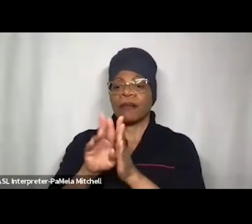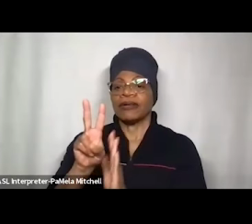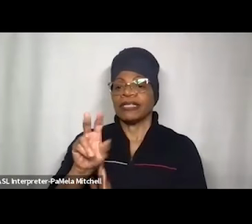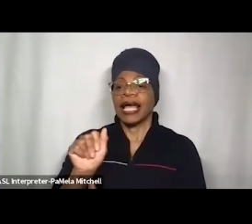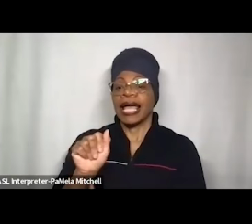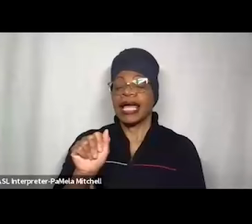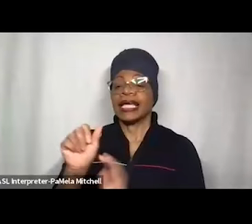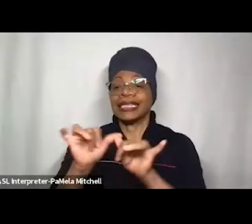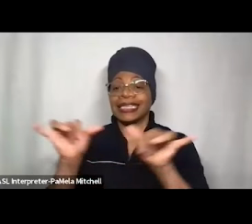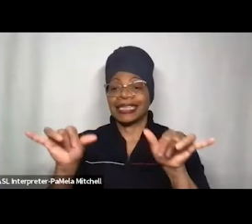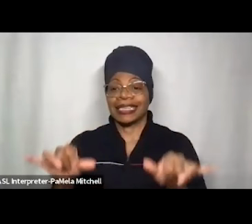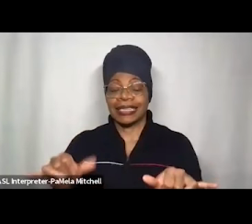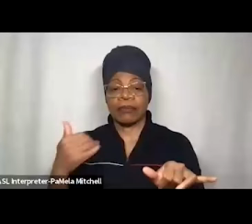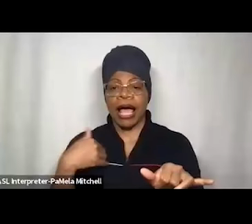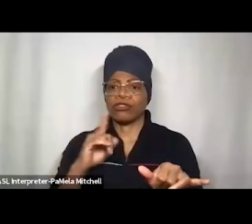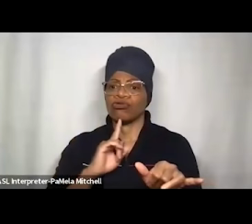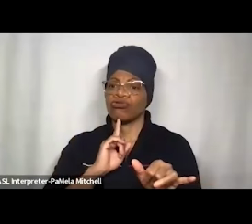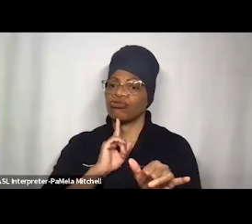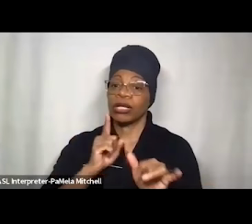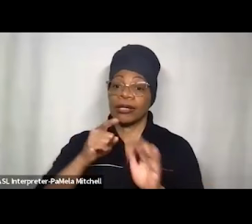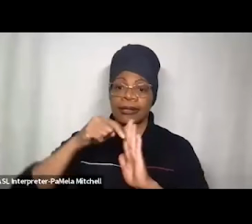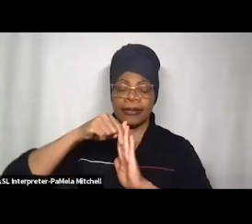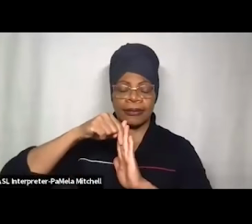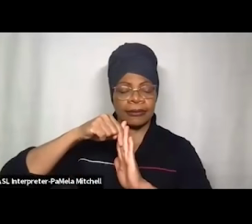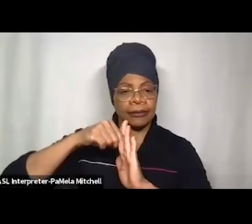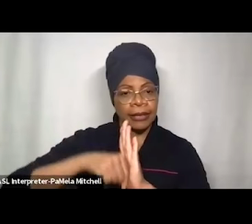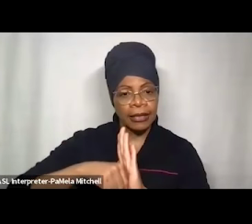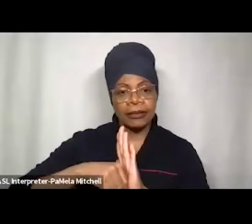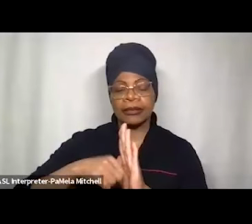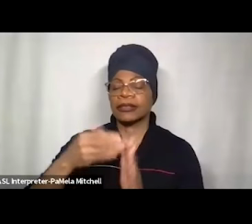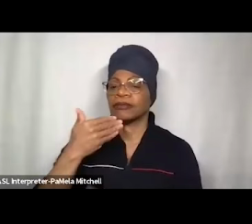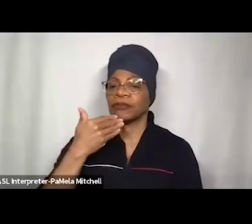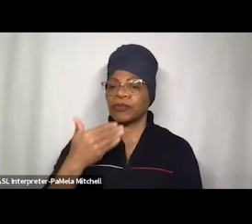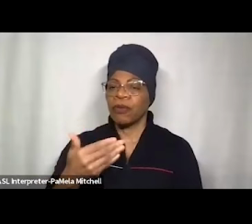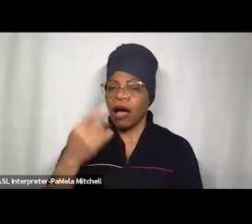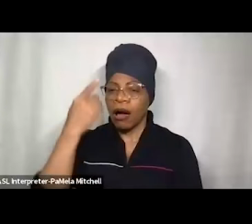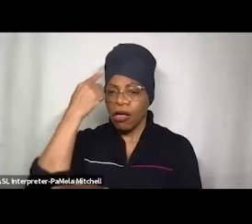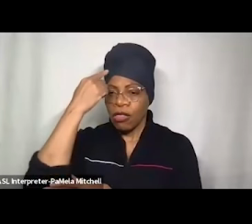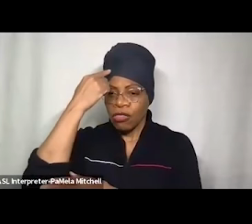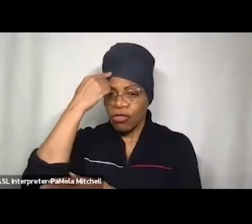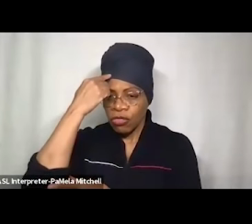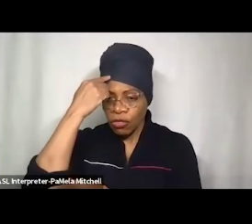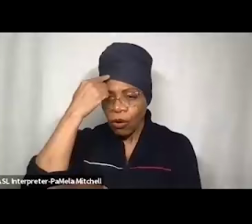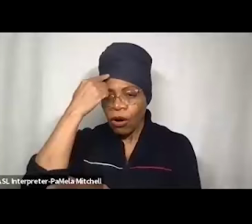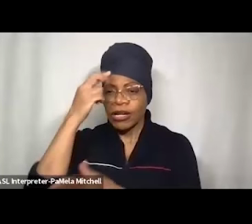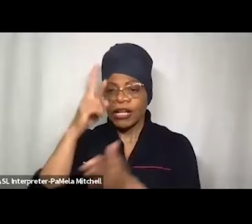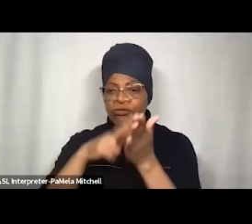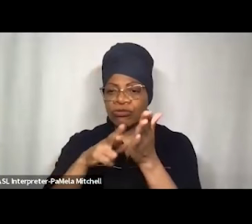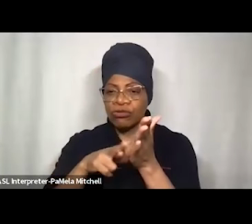which has a very intensive and well thought through and researched set of instruments